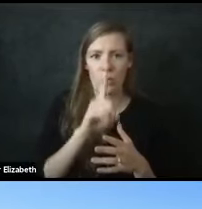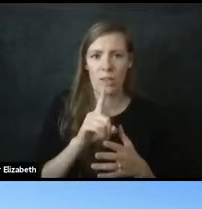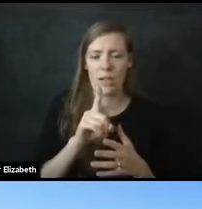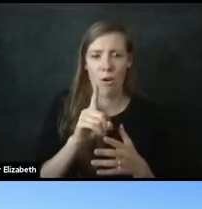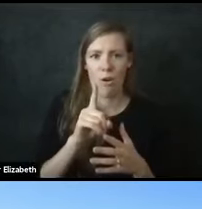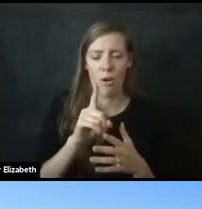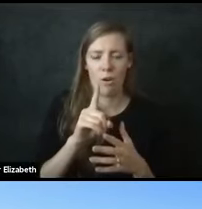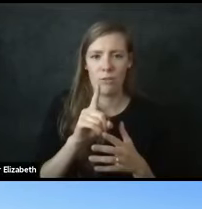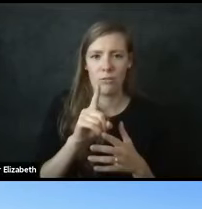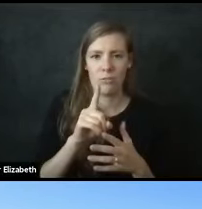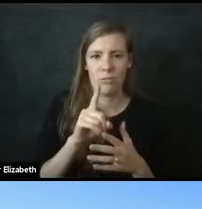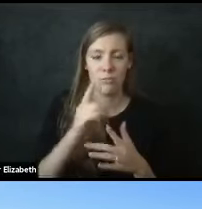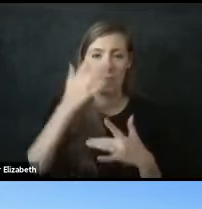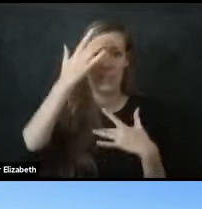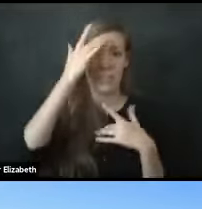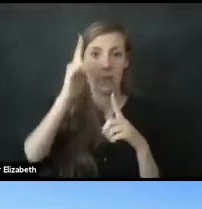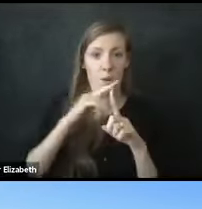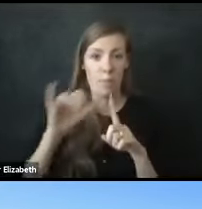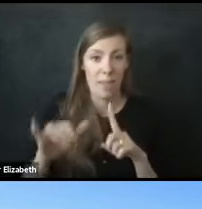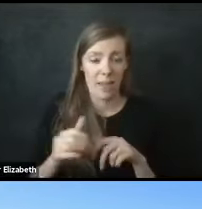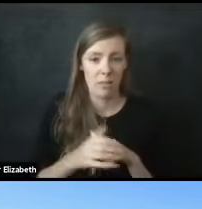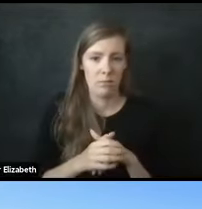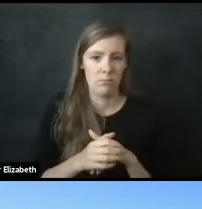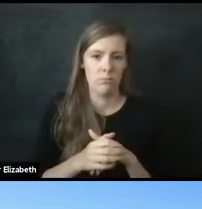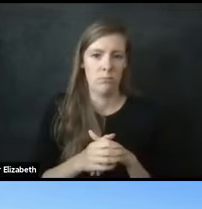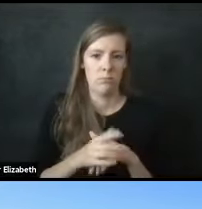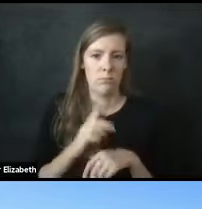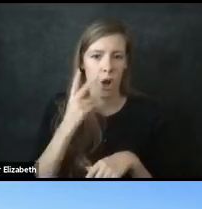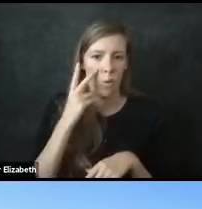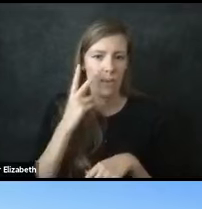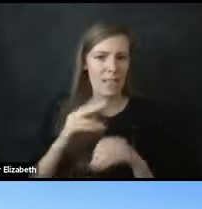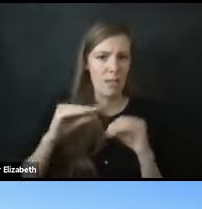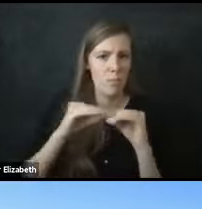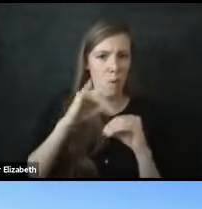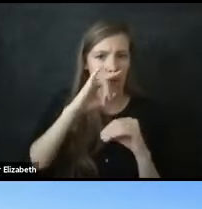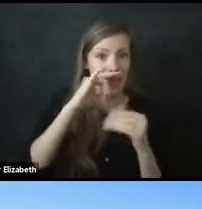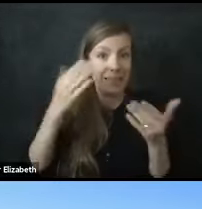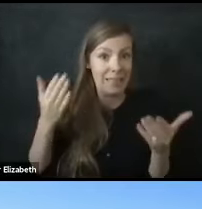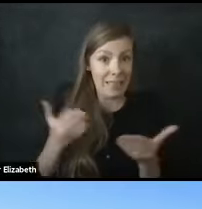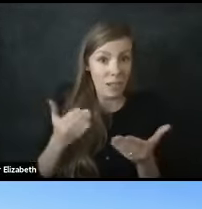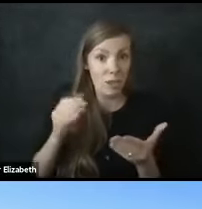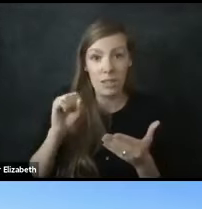I mean, are we seeing more kids here in Sonoma County impacted by Kovan than we